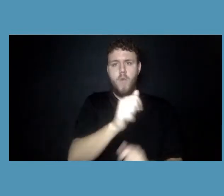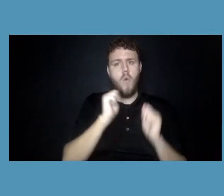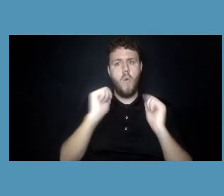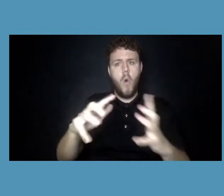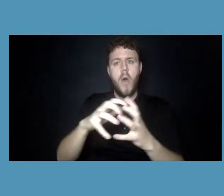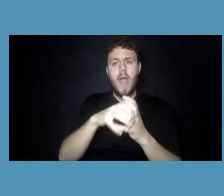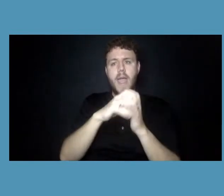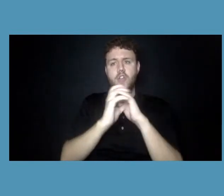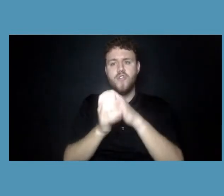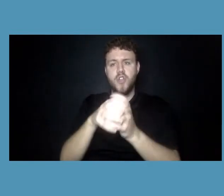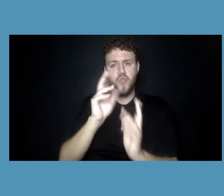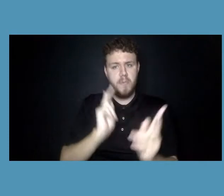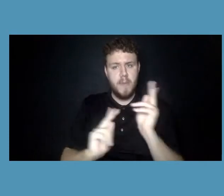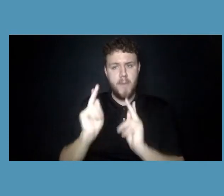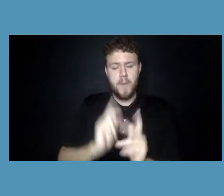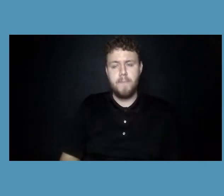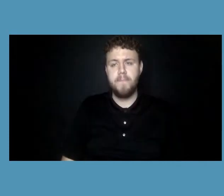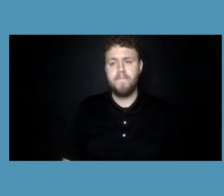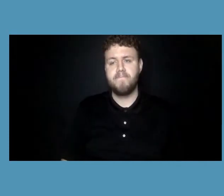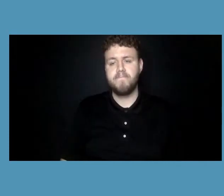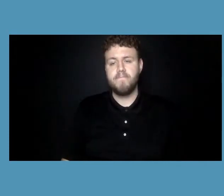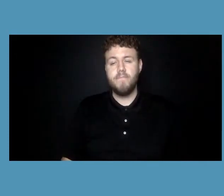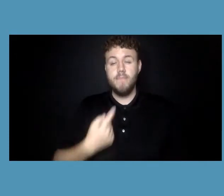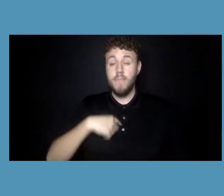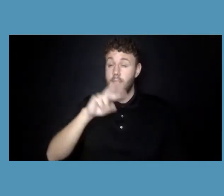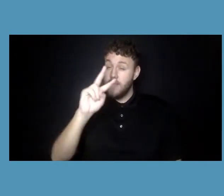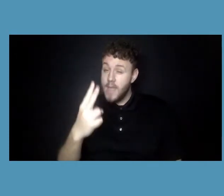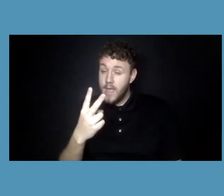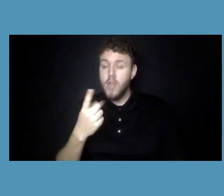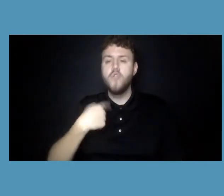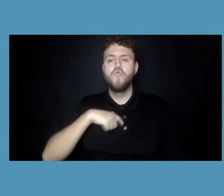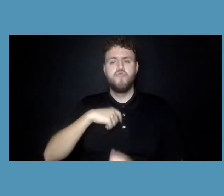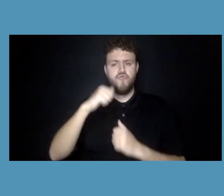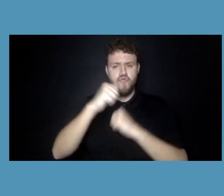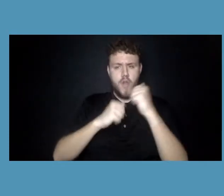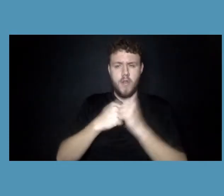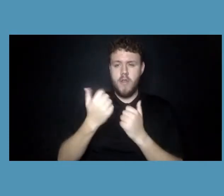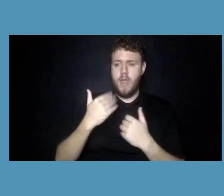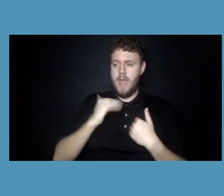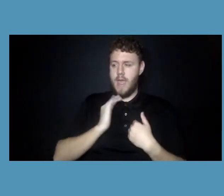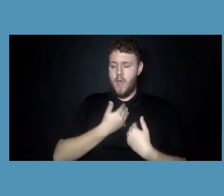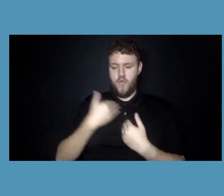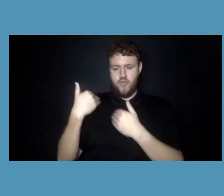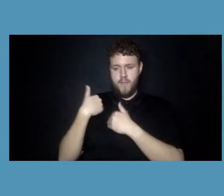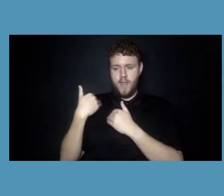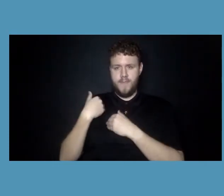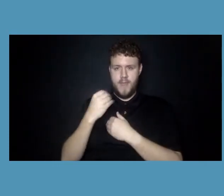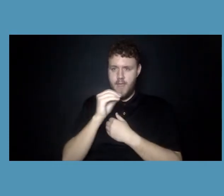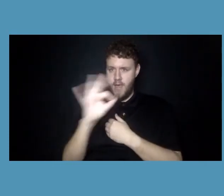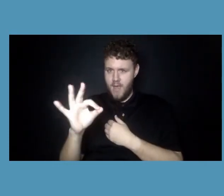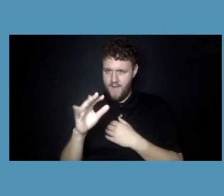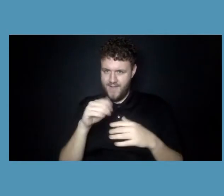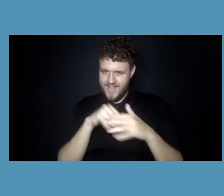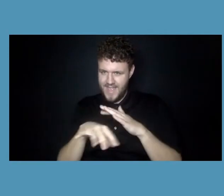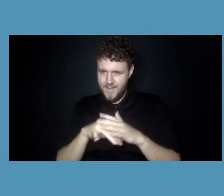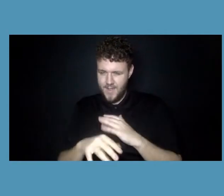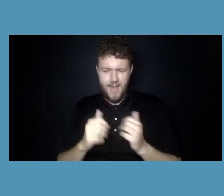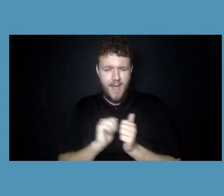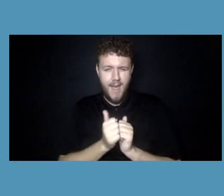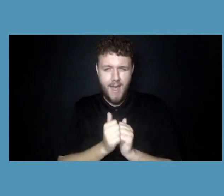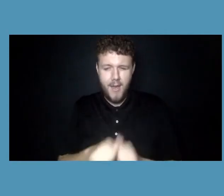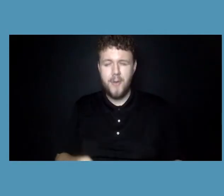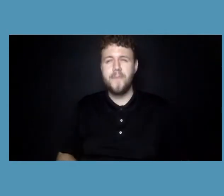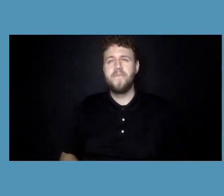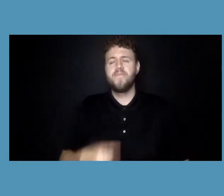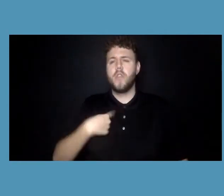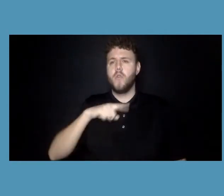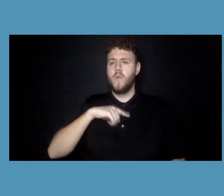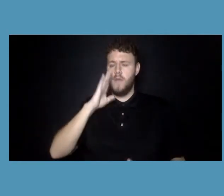Secondly how we structure the responsibility of accessibility. It was intentional to have